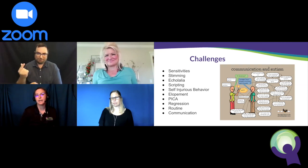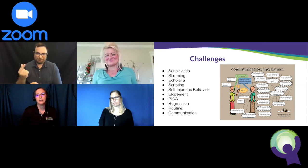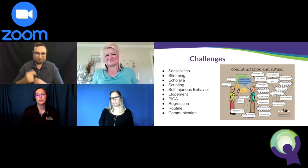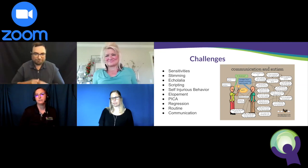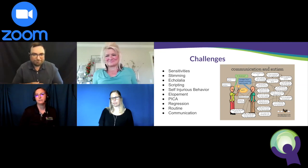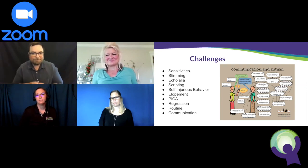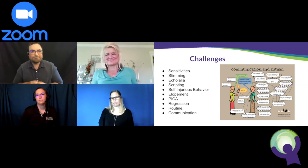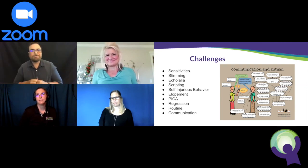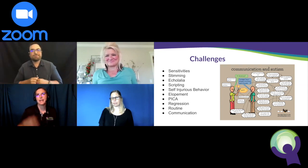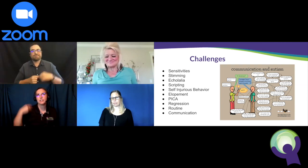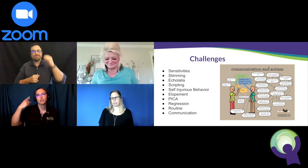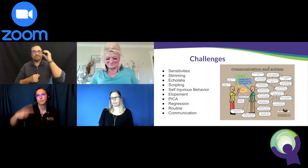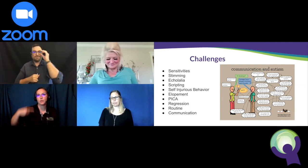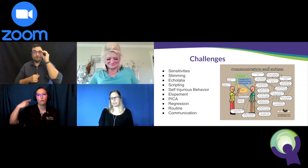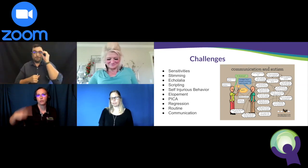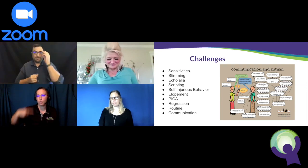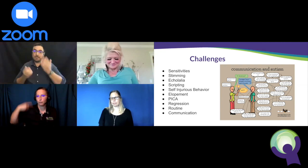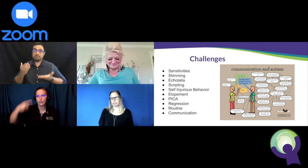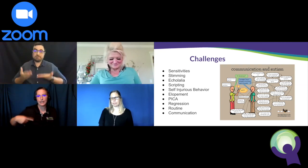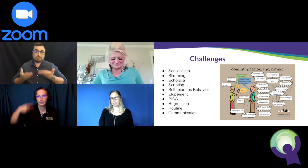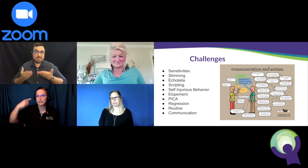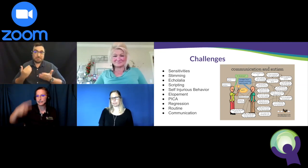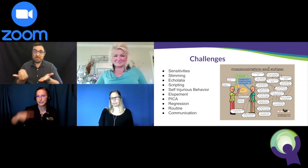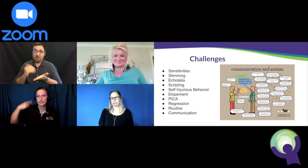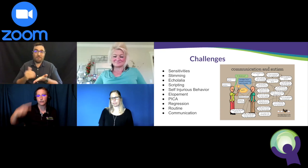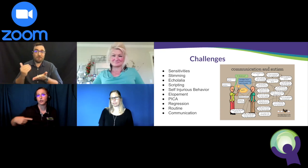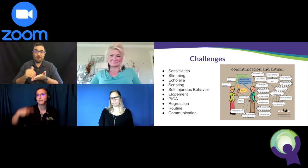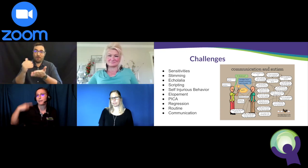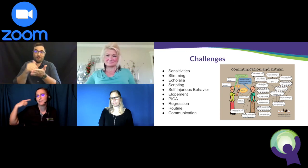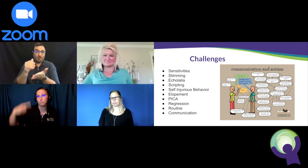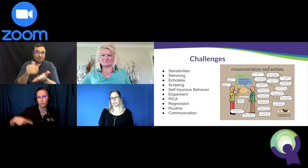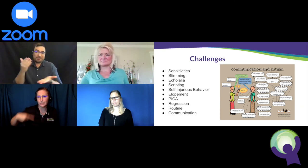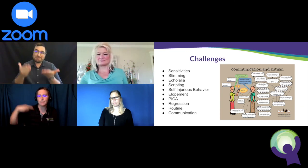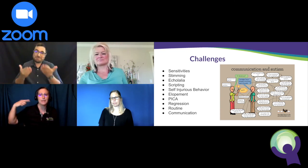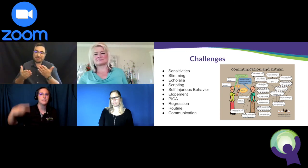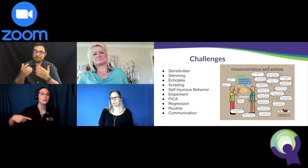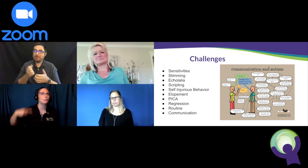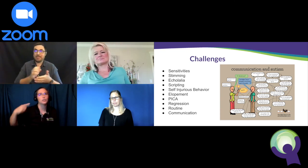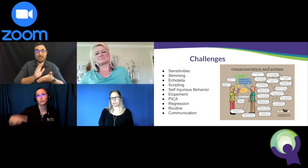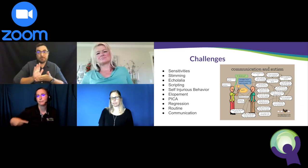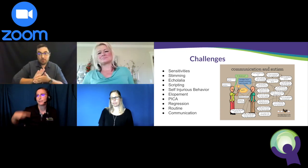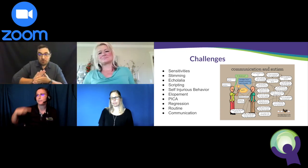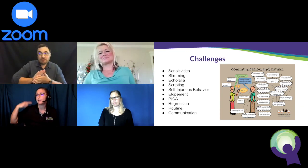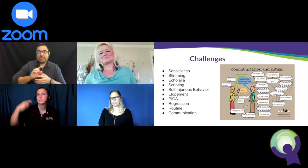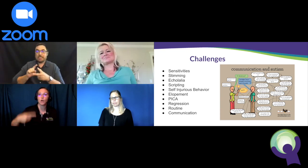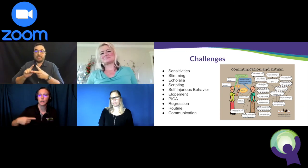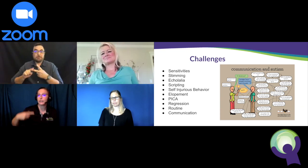And they may script over and over again the same things they've heard. It might be a movie, it might be a commercial, it might be a song, it could be